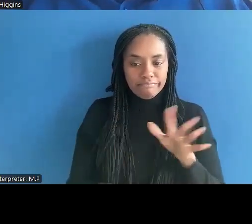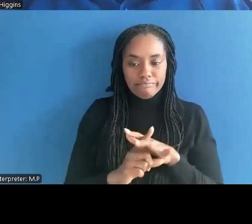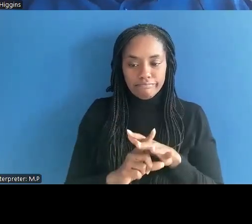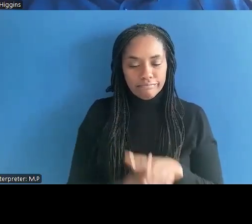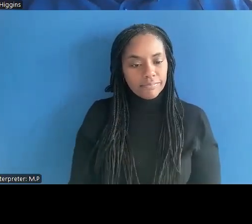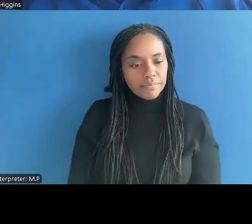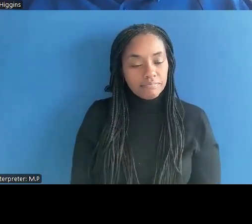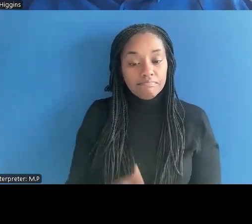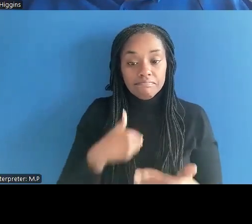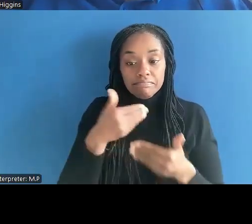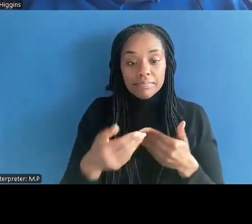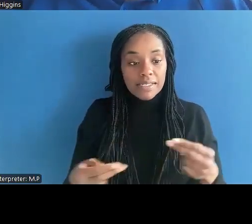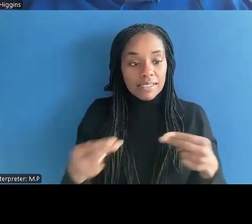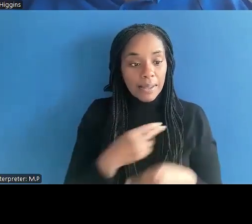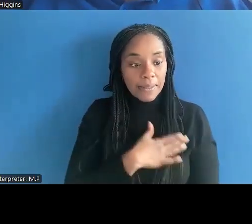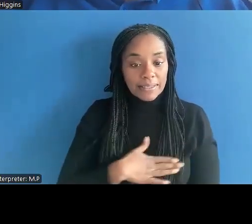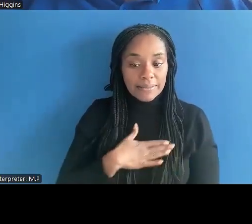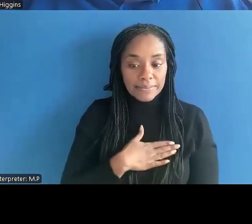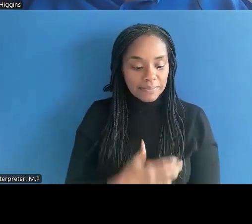Next slide please.